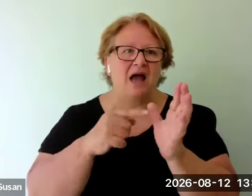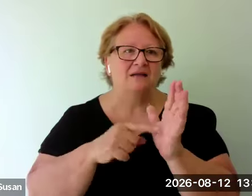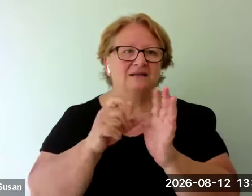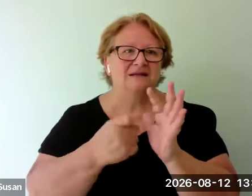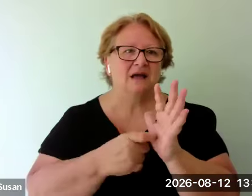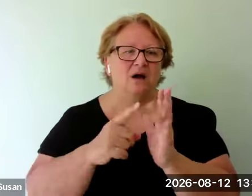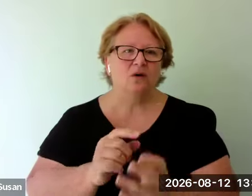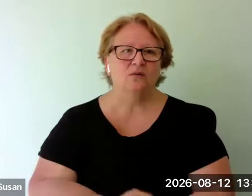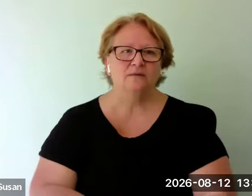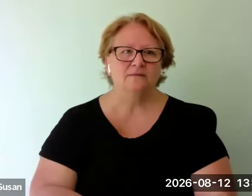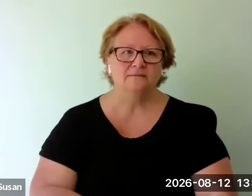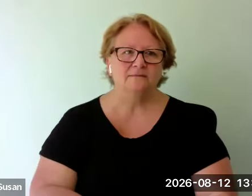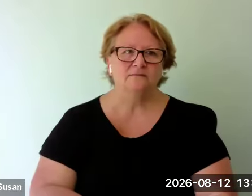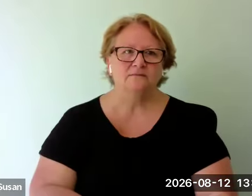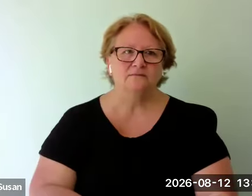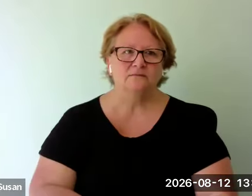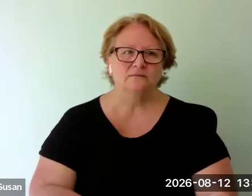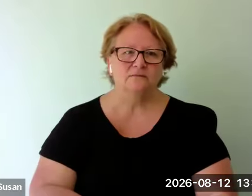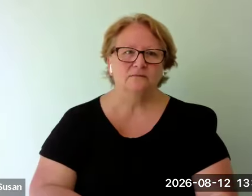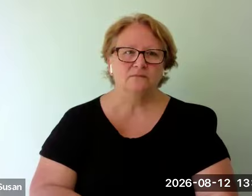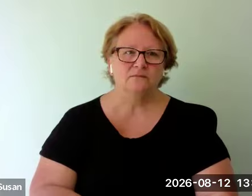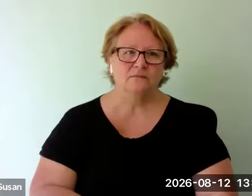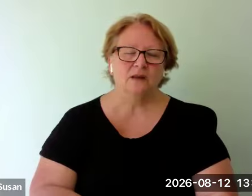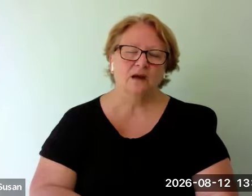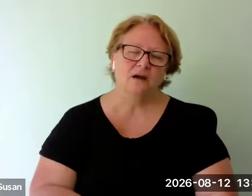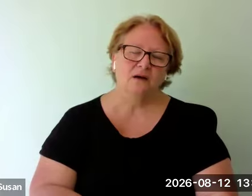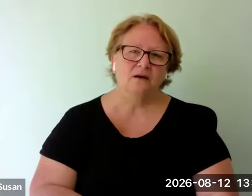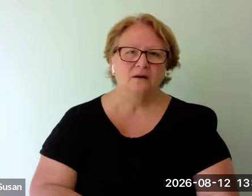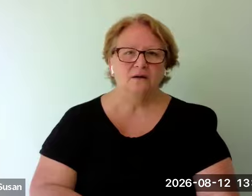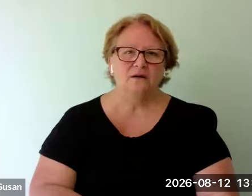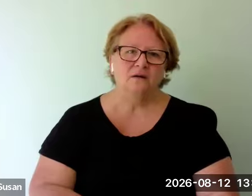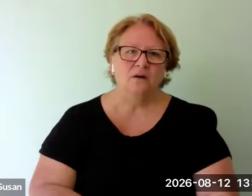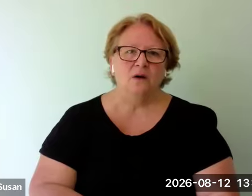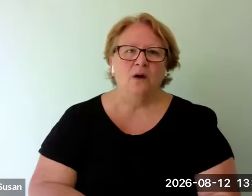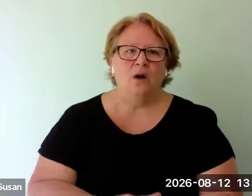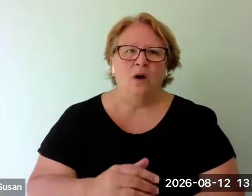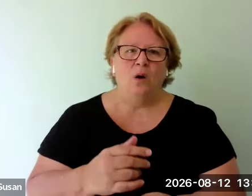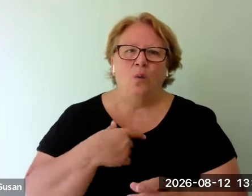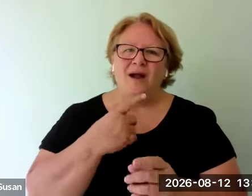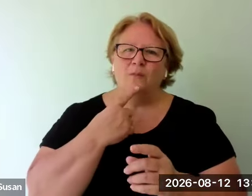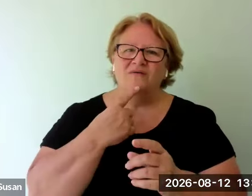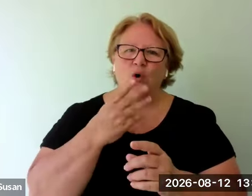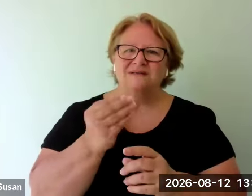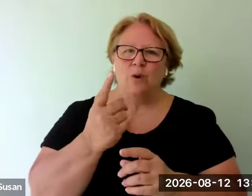that works in partnership with the organisation that they